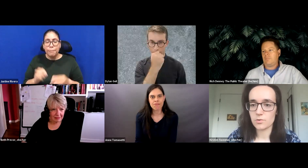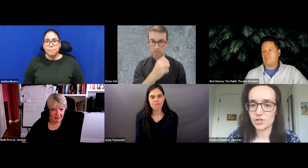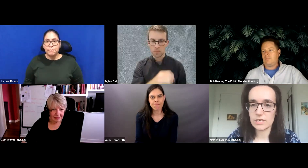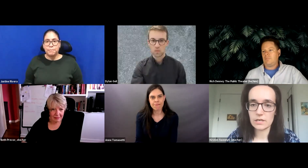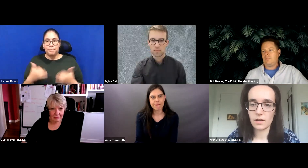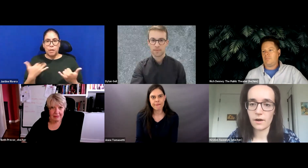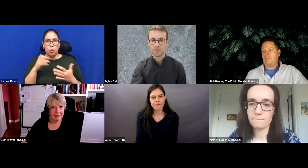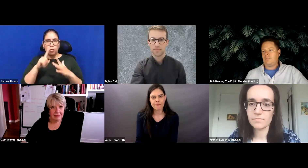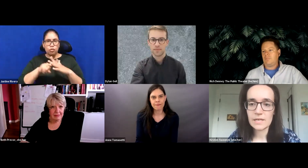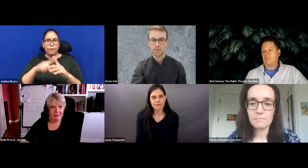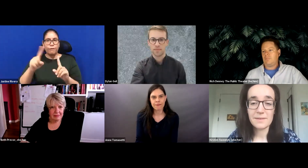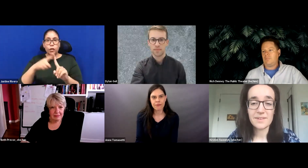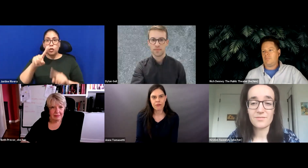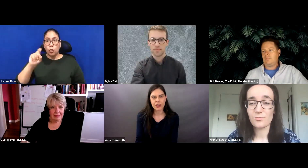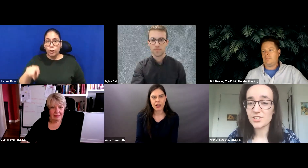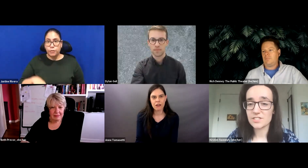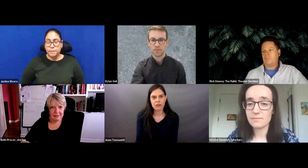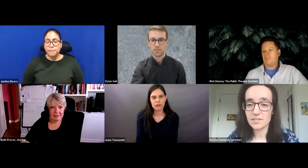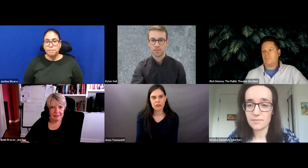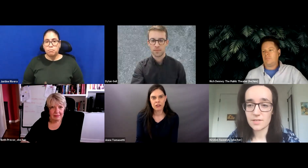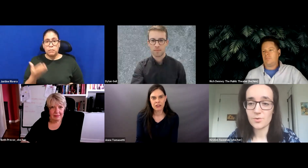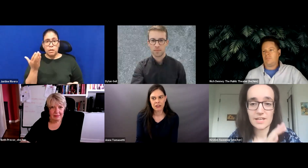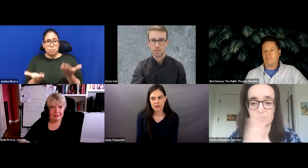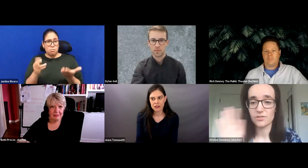first question. Maybe Rich, this can be something that you can